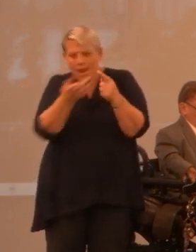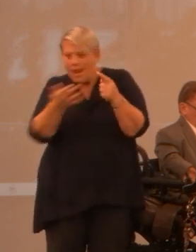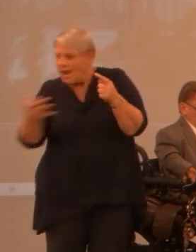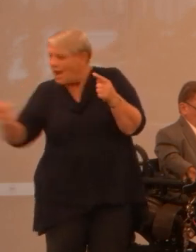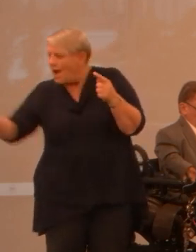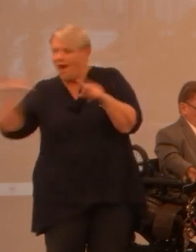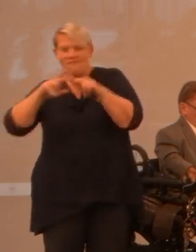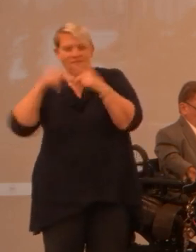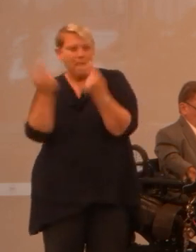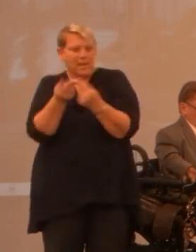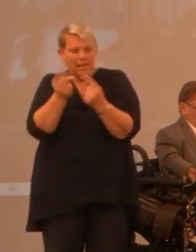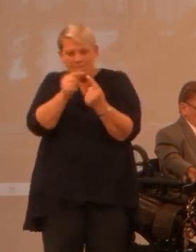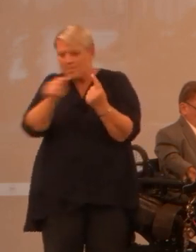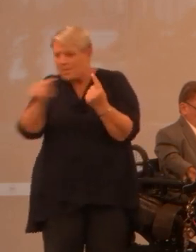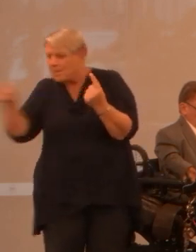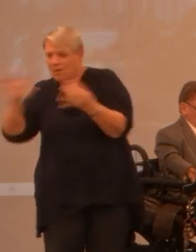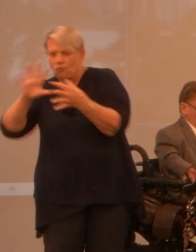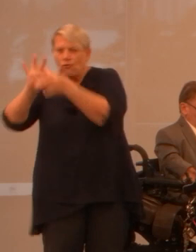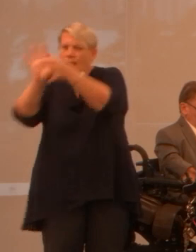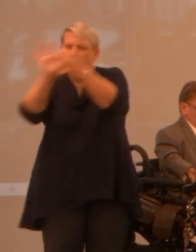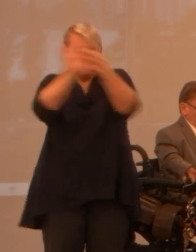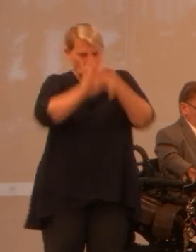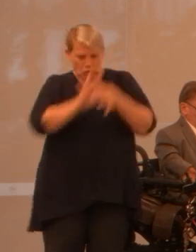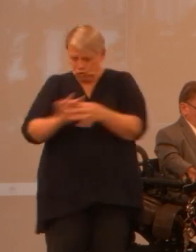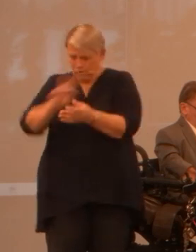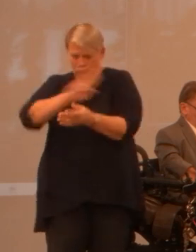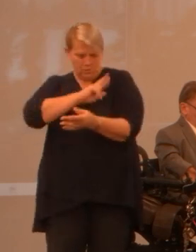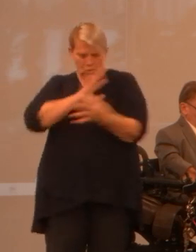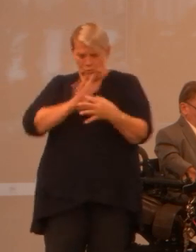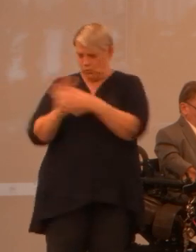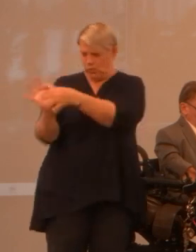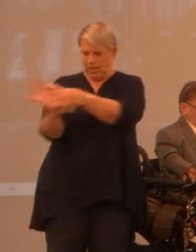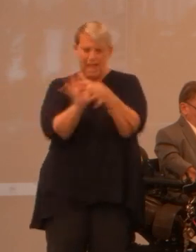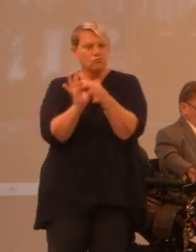different levels of responsibility for each and every one of us, including the